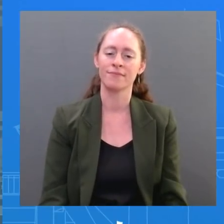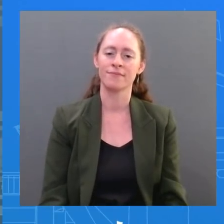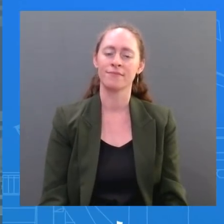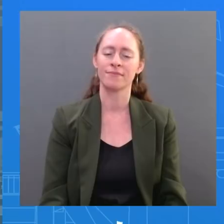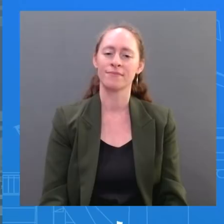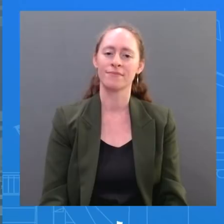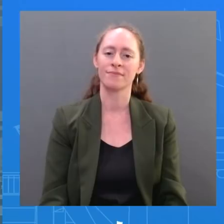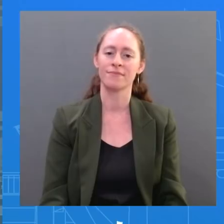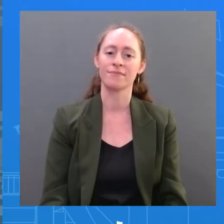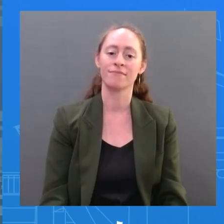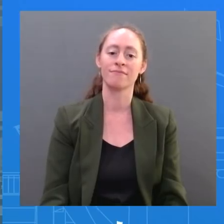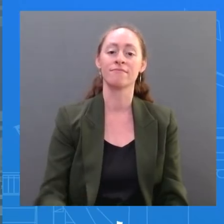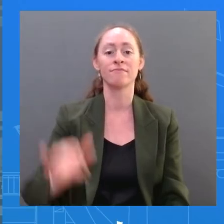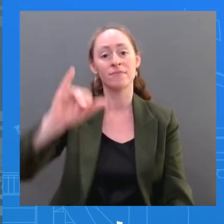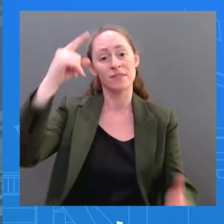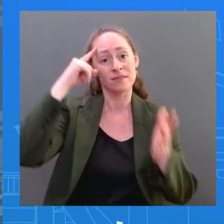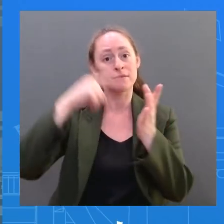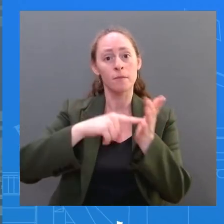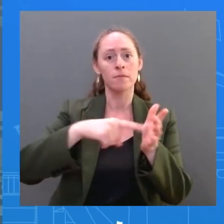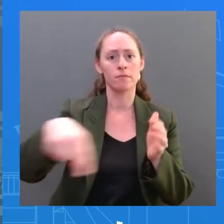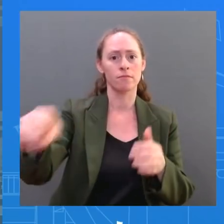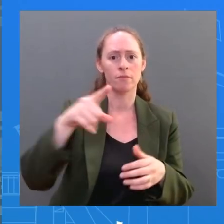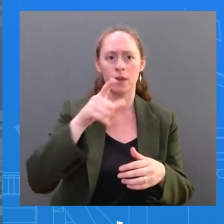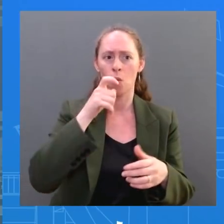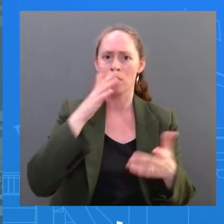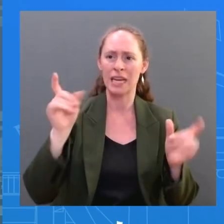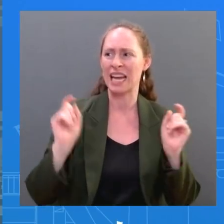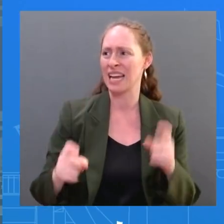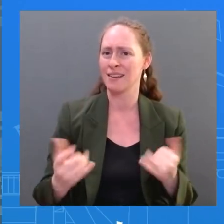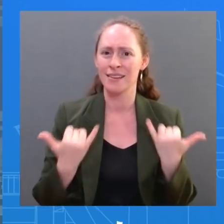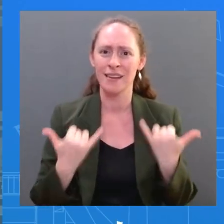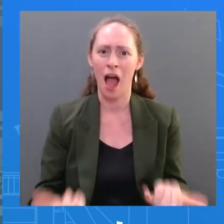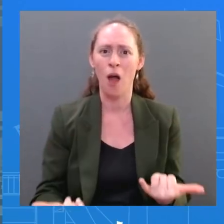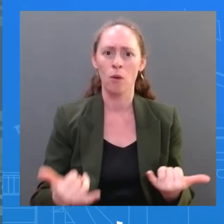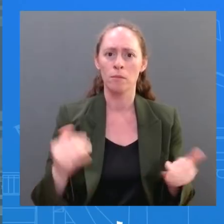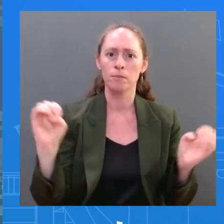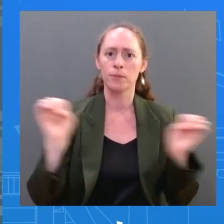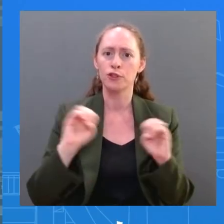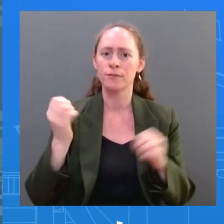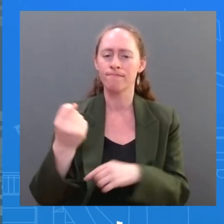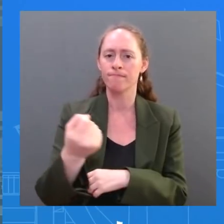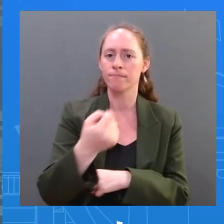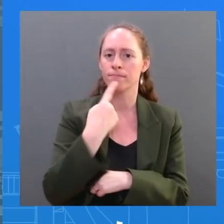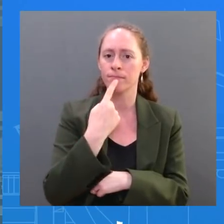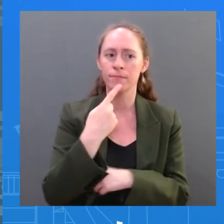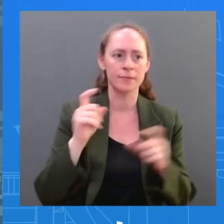partly because there are states that are -- are passing laws that say that fertilization --